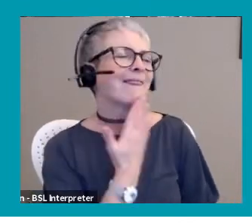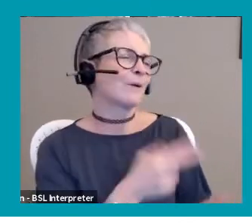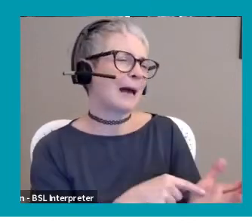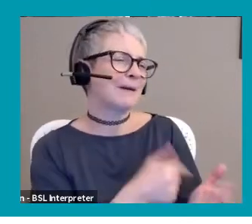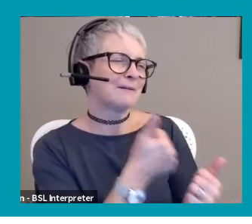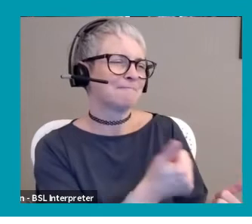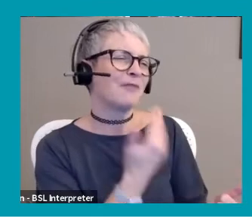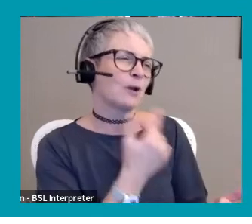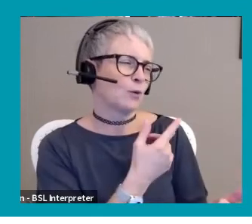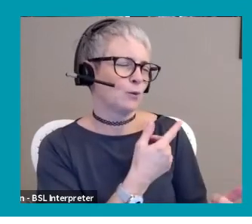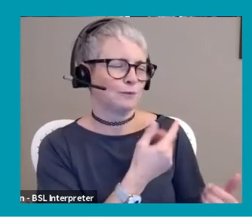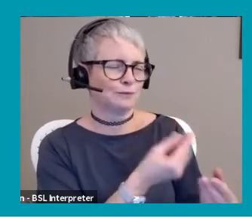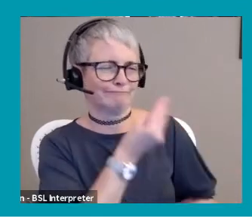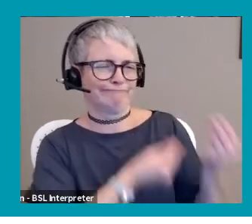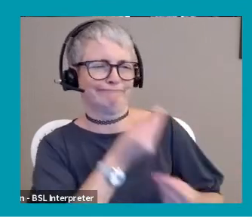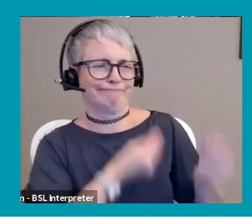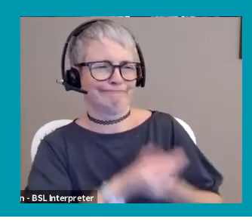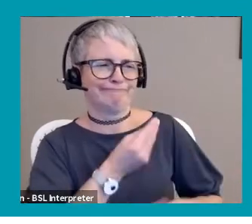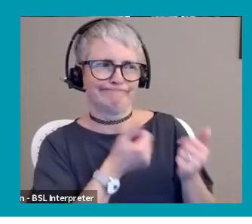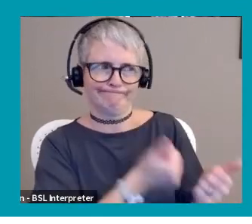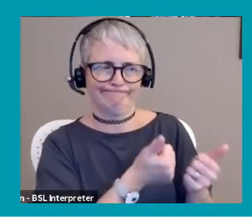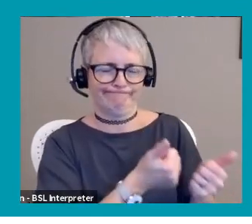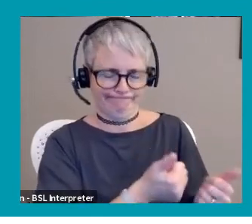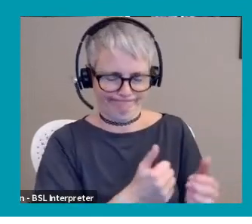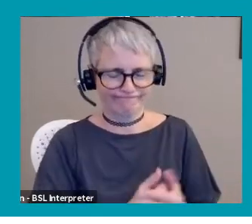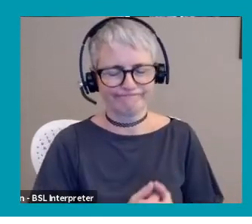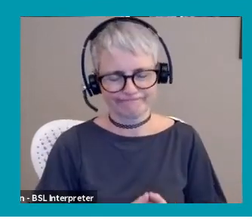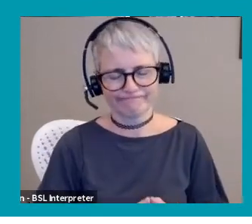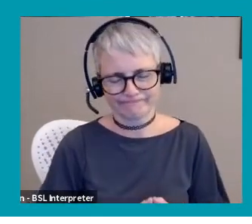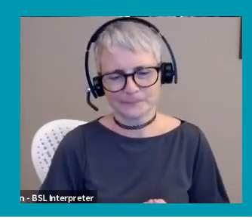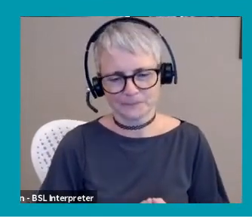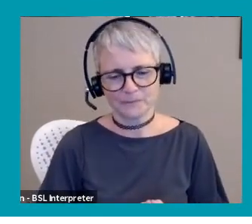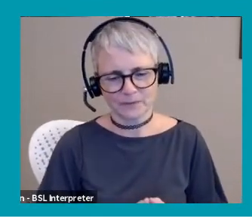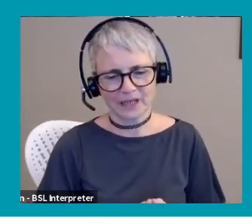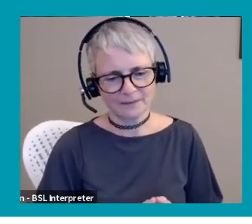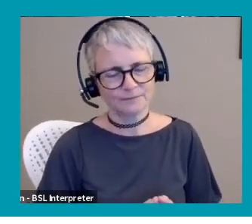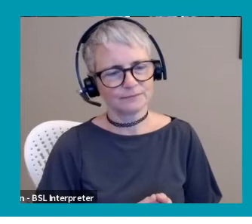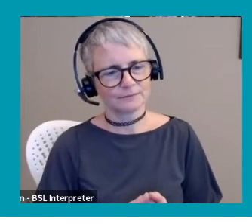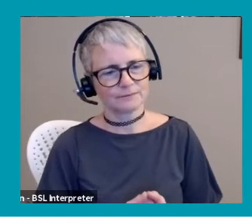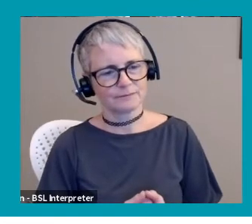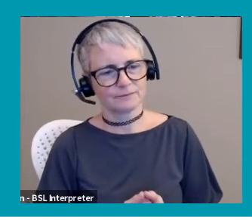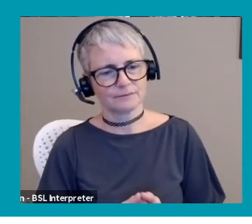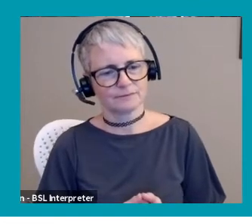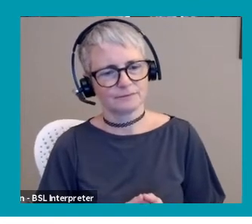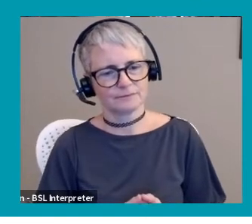That was great insight with regards to disability specific jobsites.